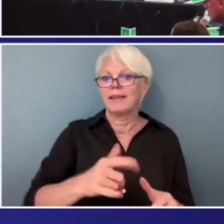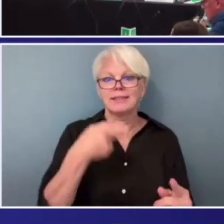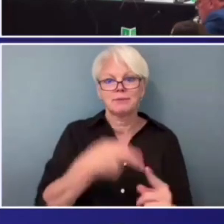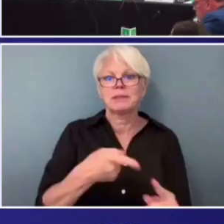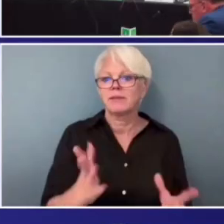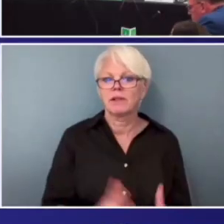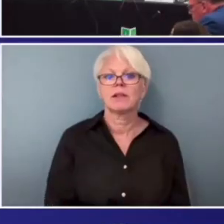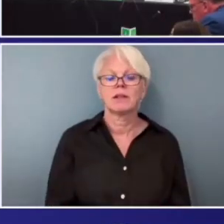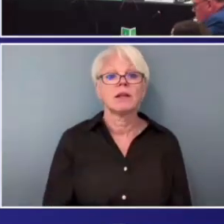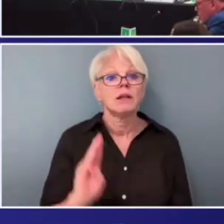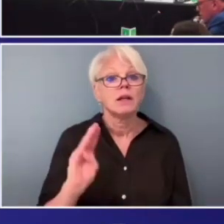Bob, and then Andy.